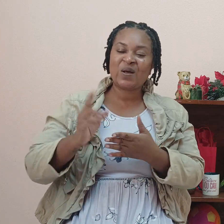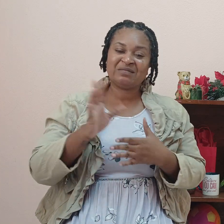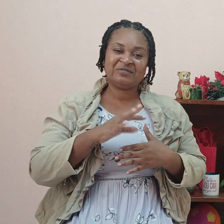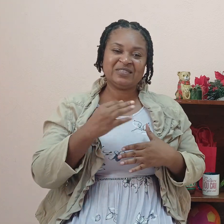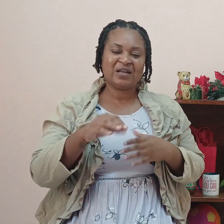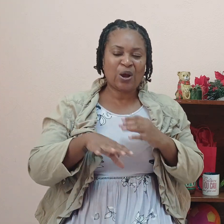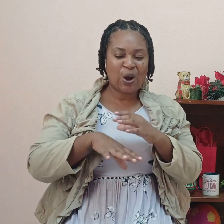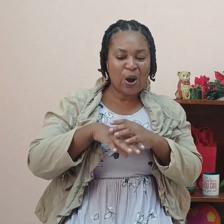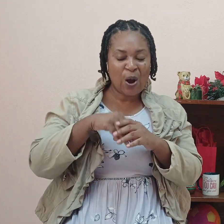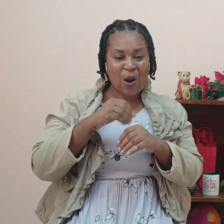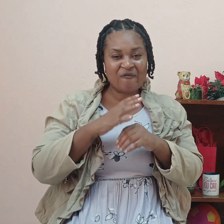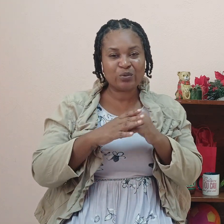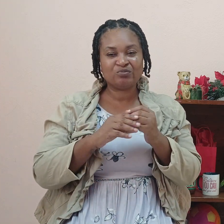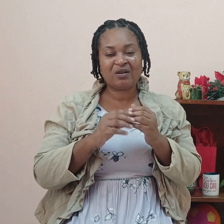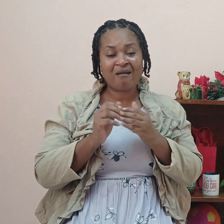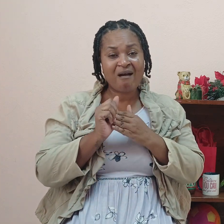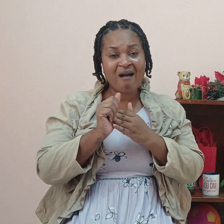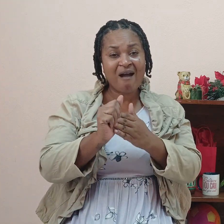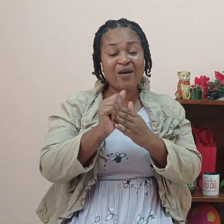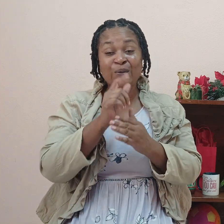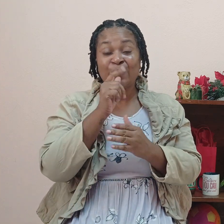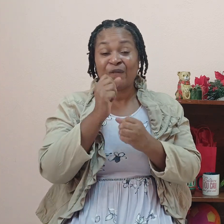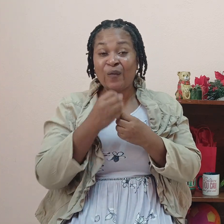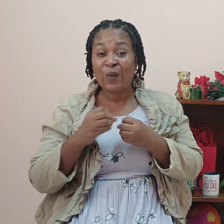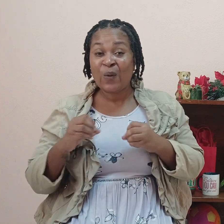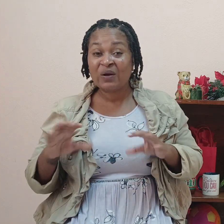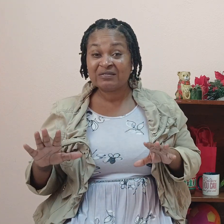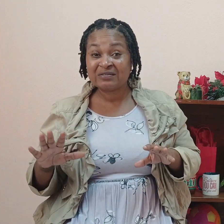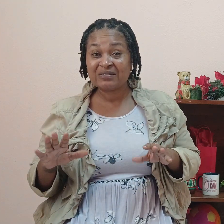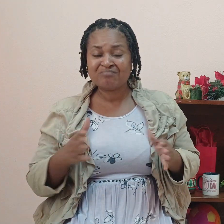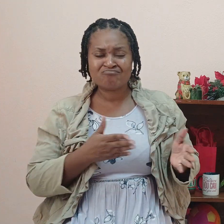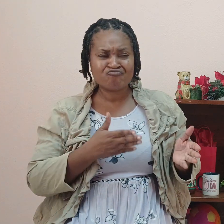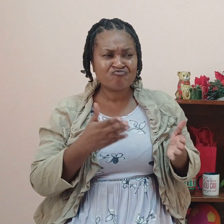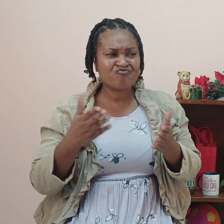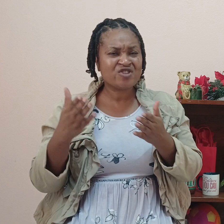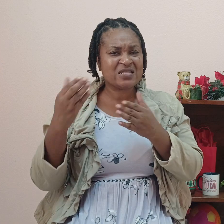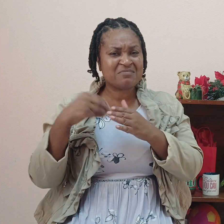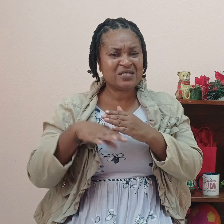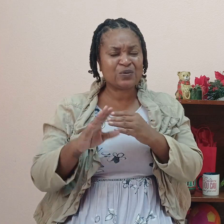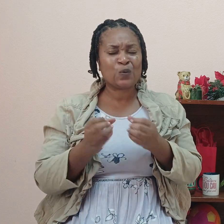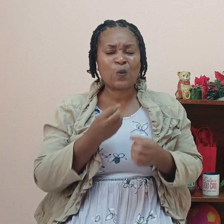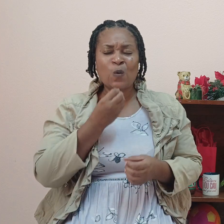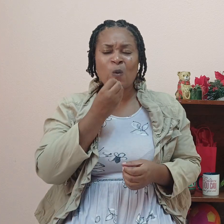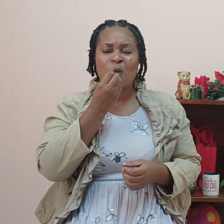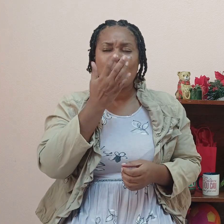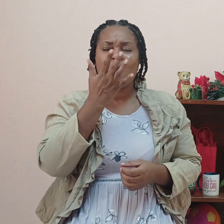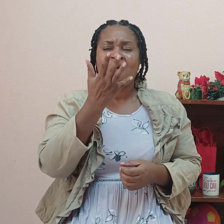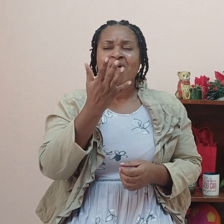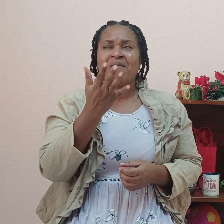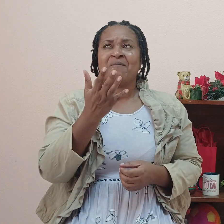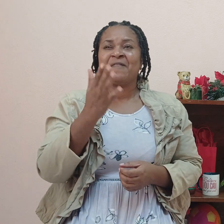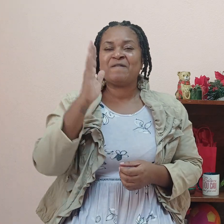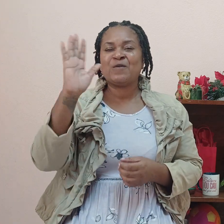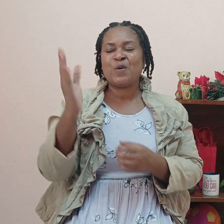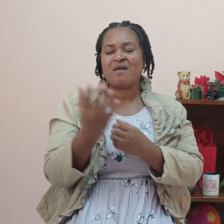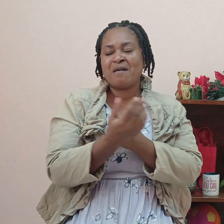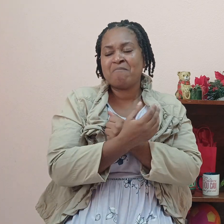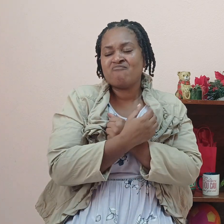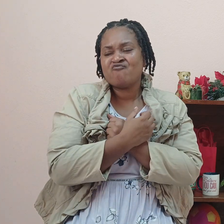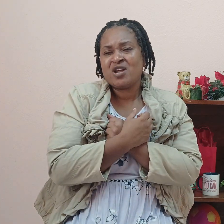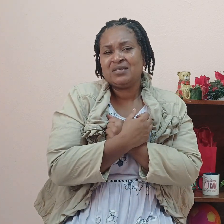and guide those who are lost and bring them into the warmth of Your embrace.